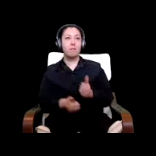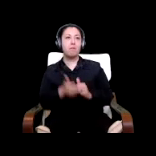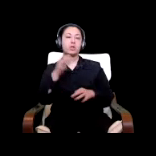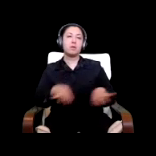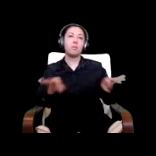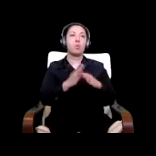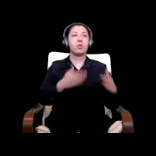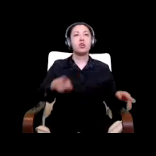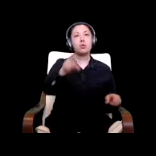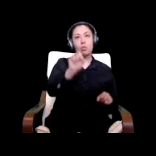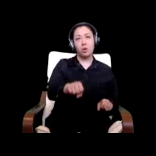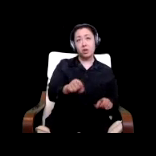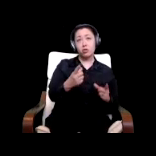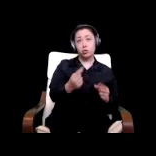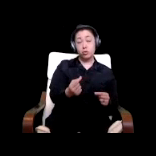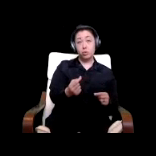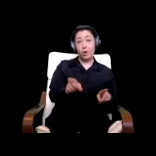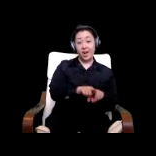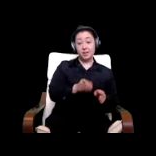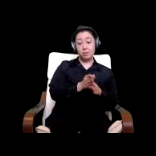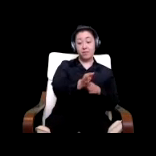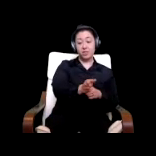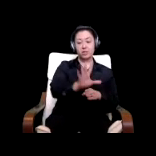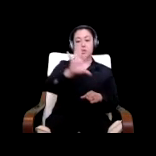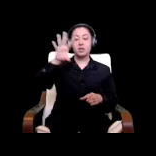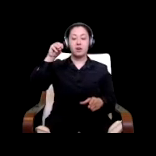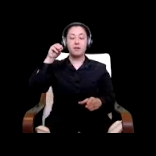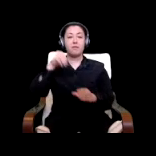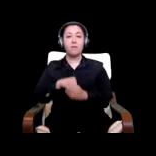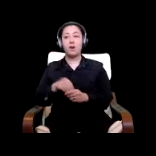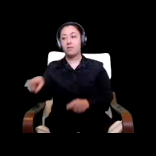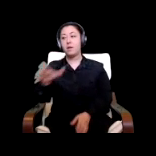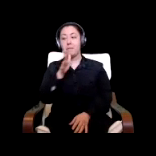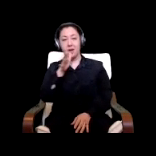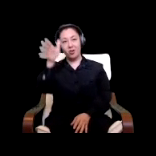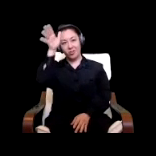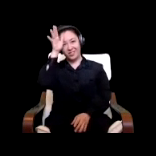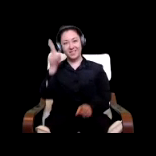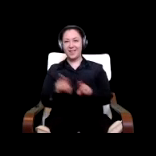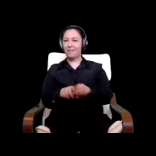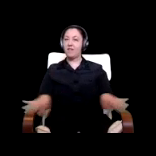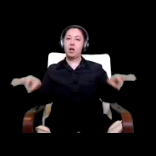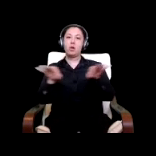team members and really acknowledge and defer to their area of expertise.